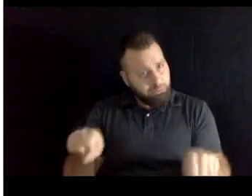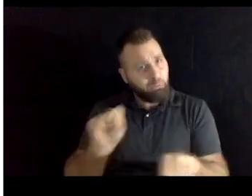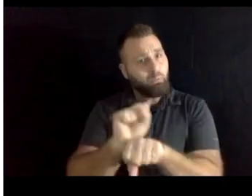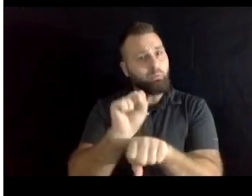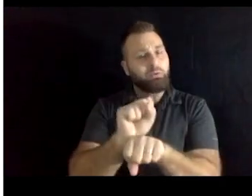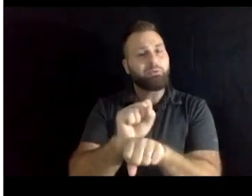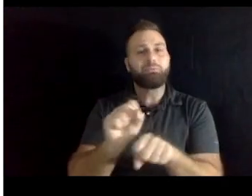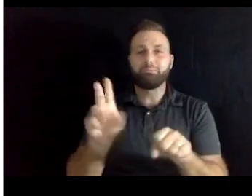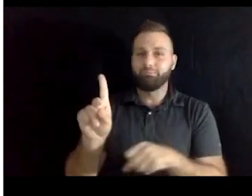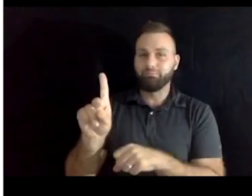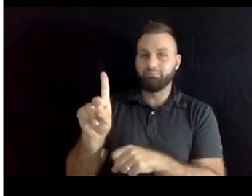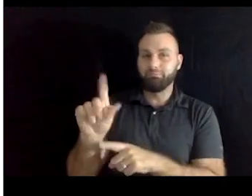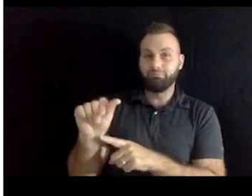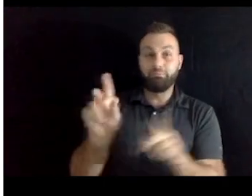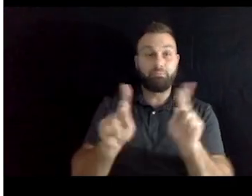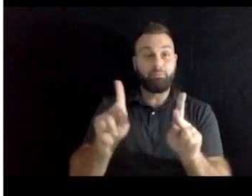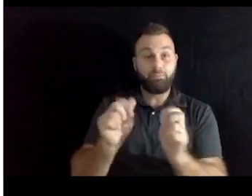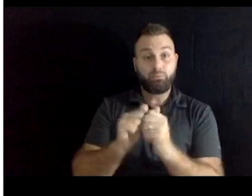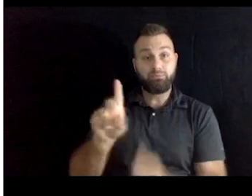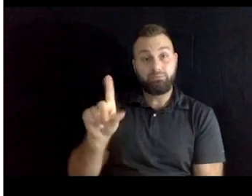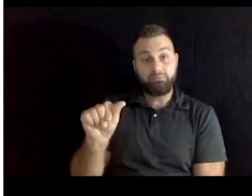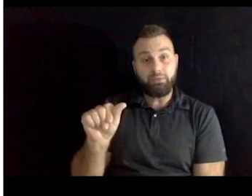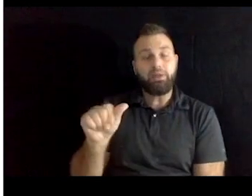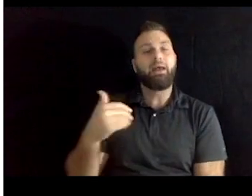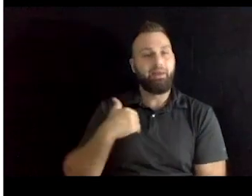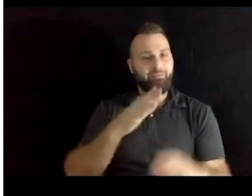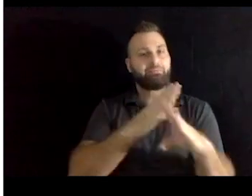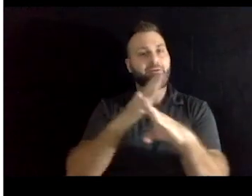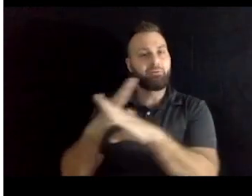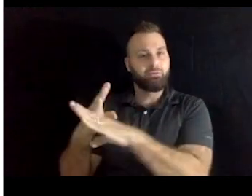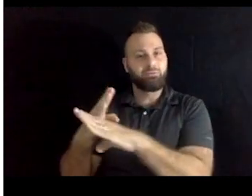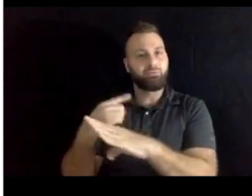but people with disabilities faced barriers and we need to help them overcome